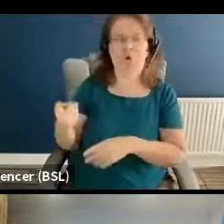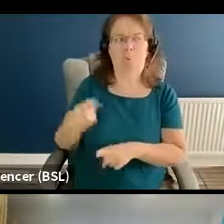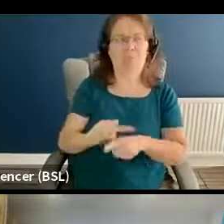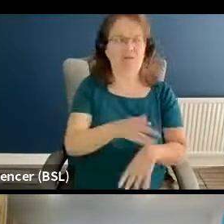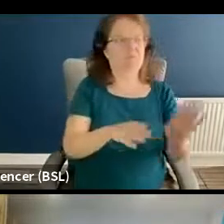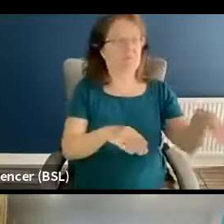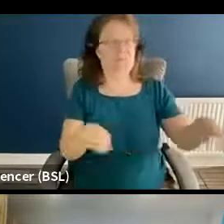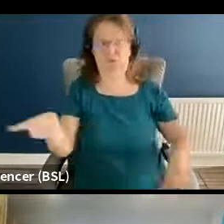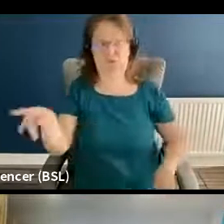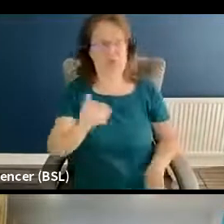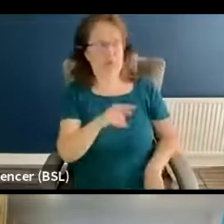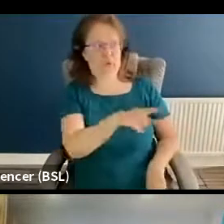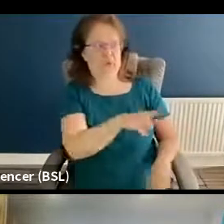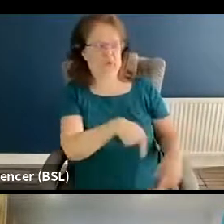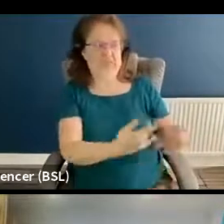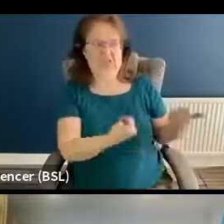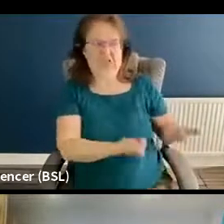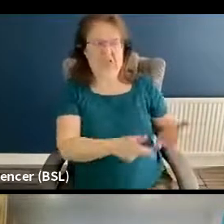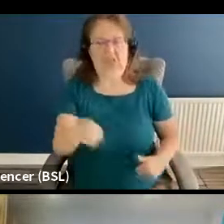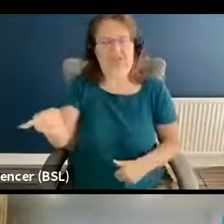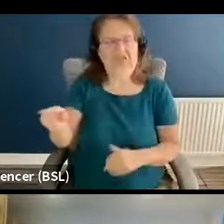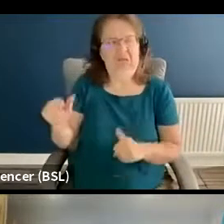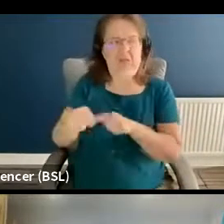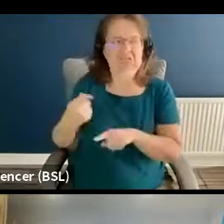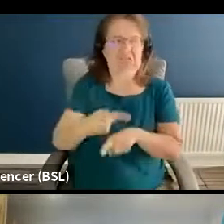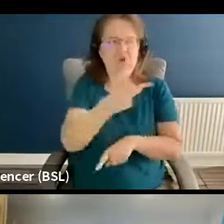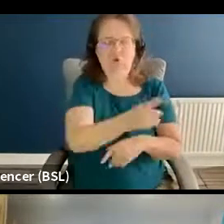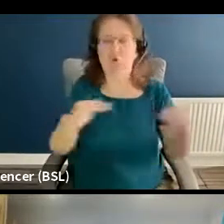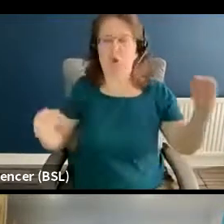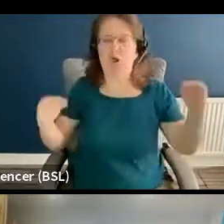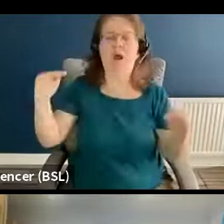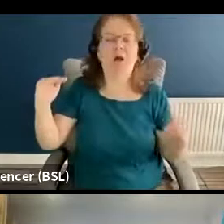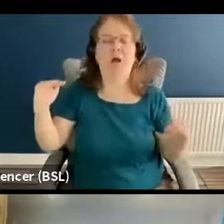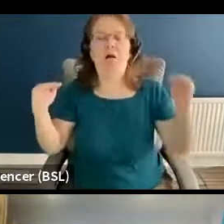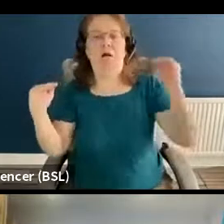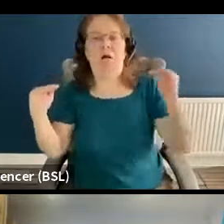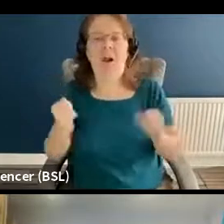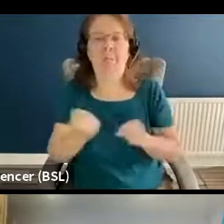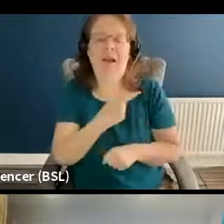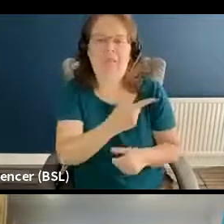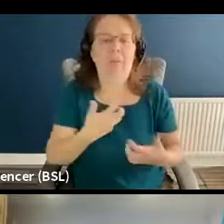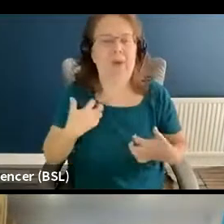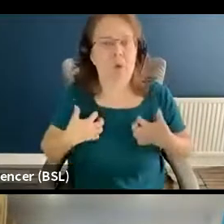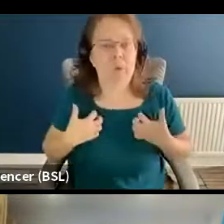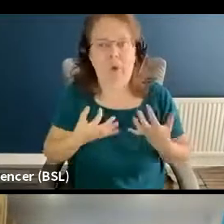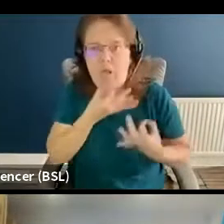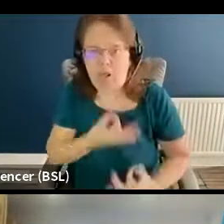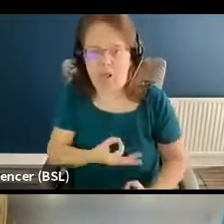Thanks, Mike. I don't think we're gonna have time for more questions now, but there was a really